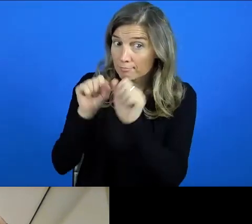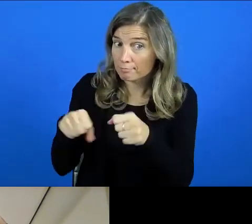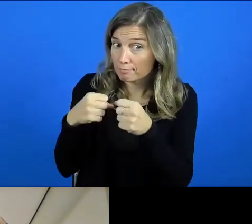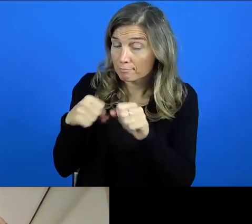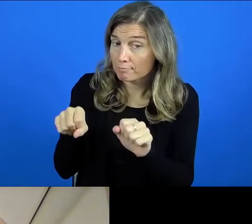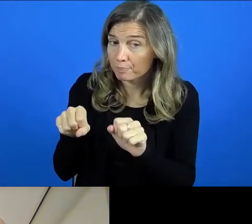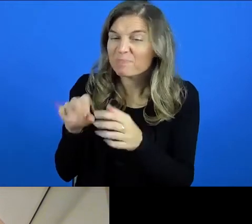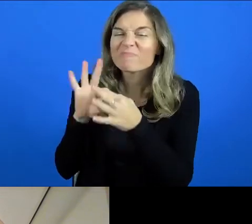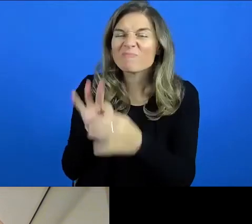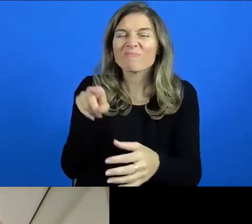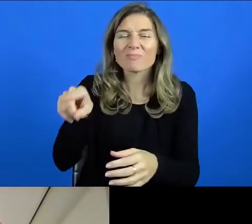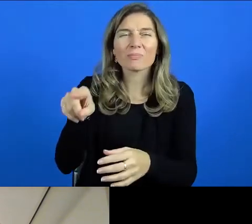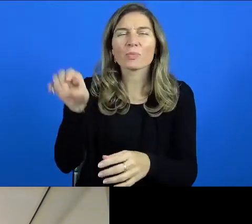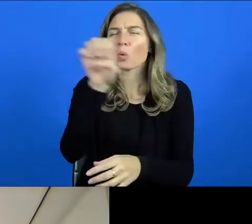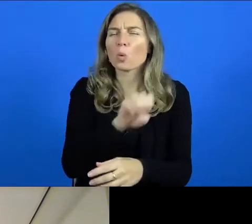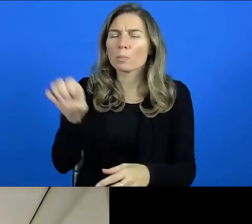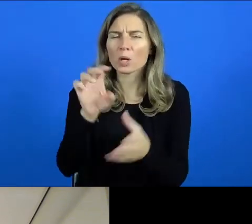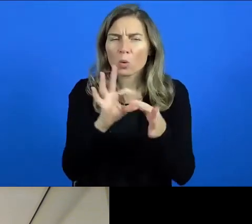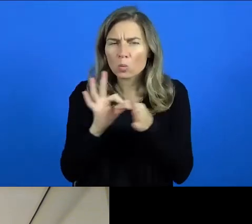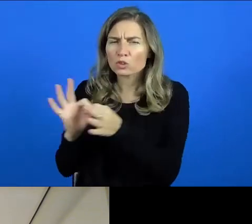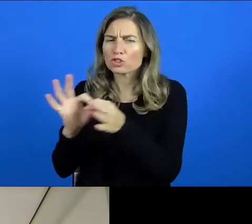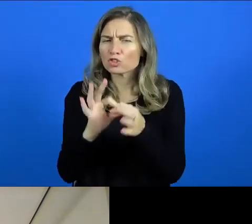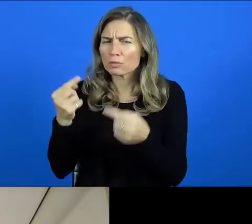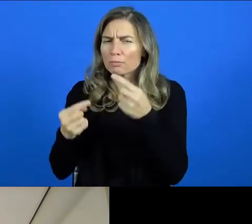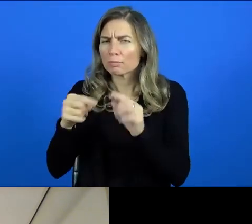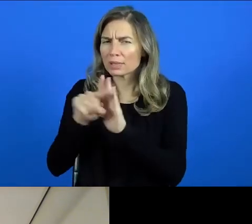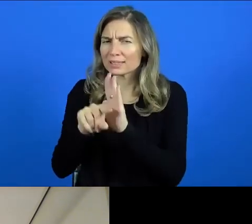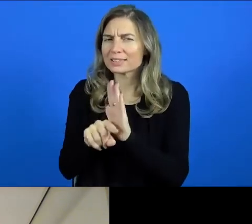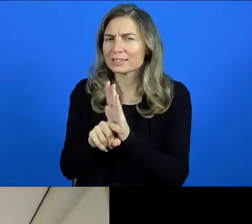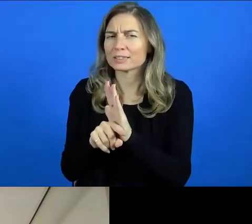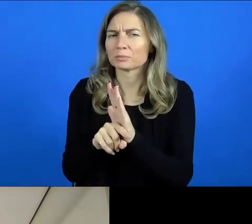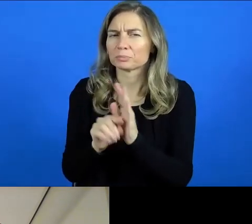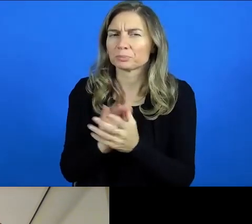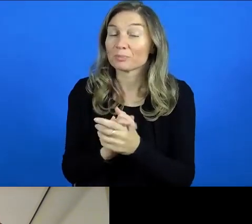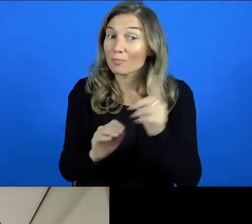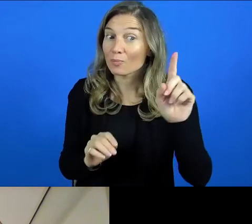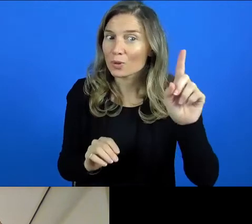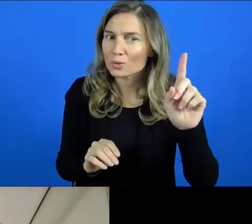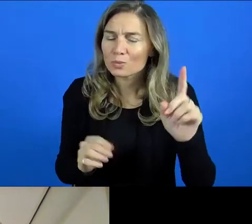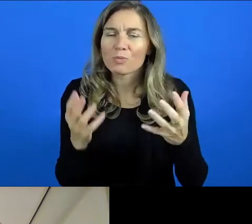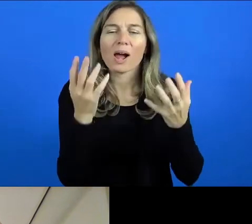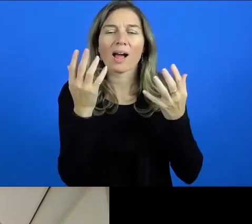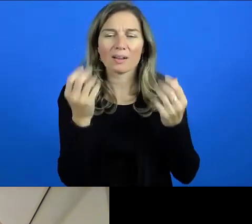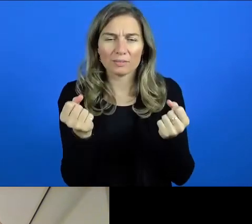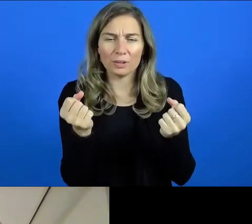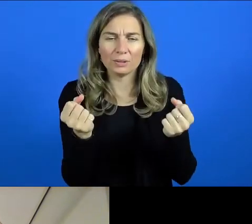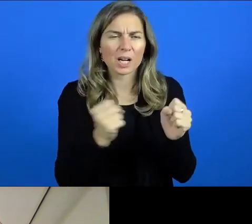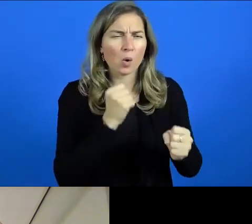I'd like to make the link with complaints and own-initiative work on the Ombudsman because in this case,